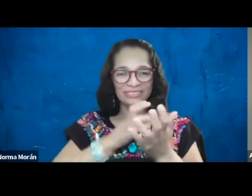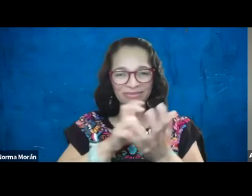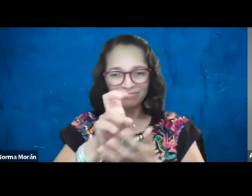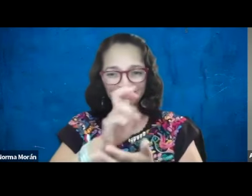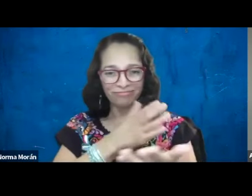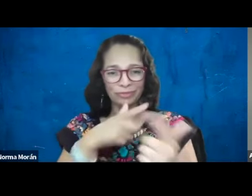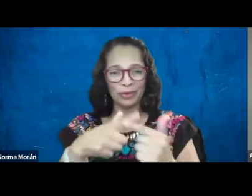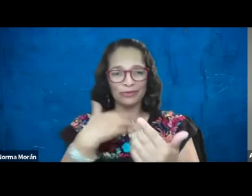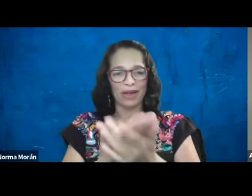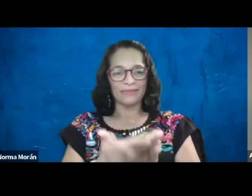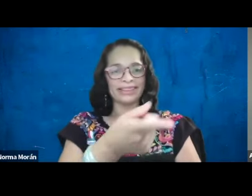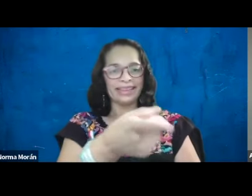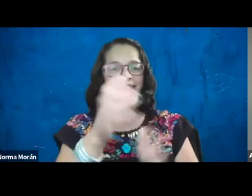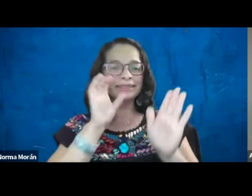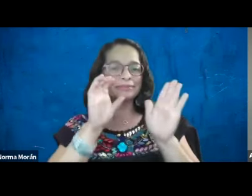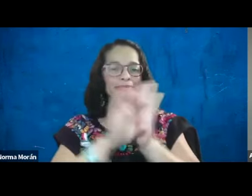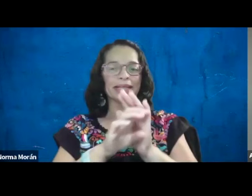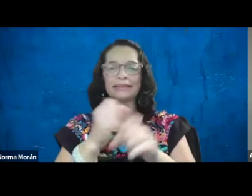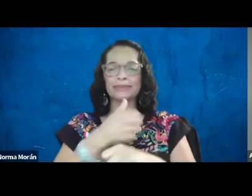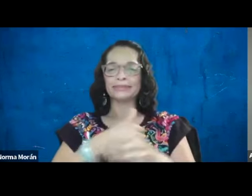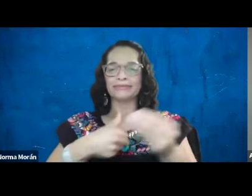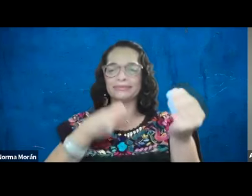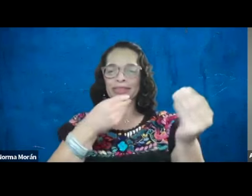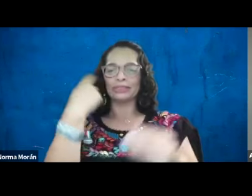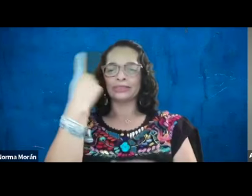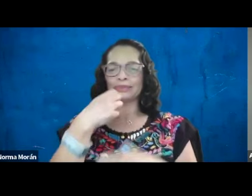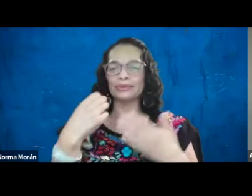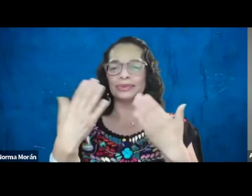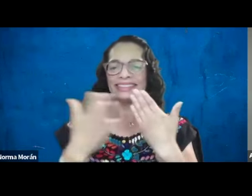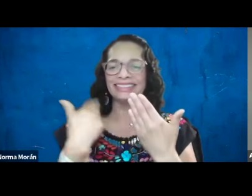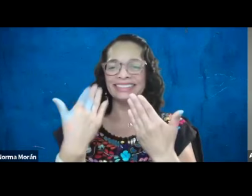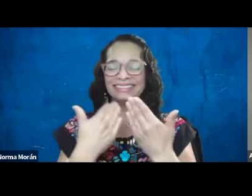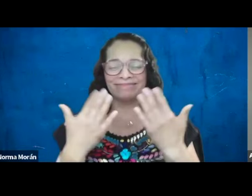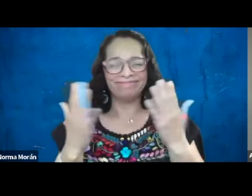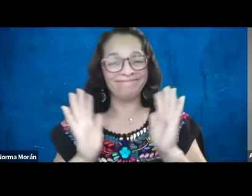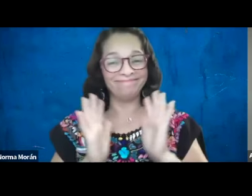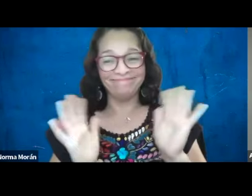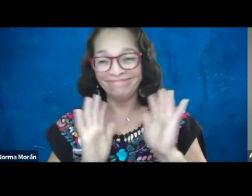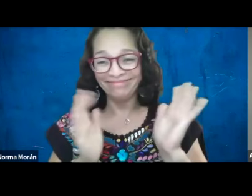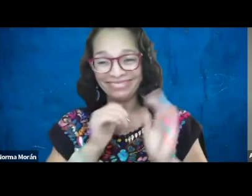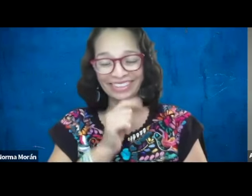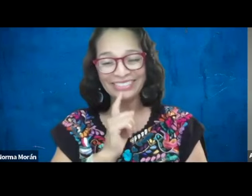frustration, grief had happened in my journey to be able to get to that picture where I'm breastfeeding